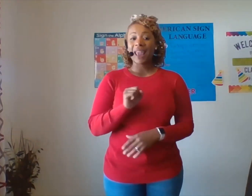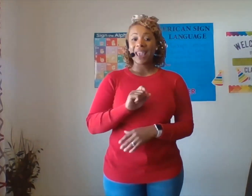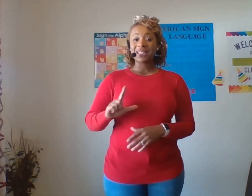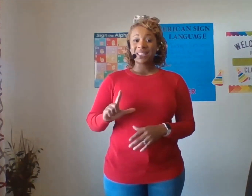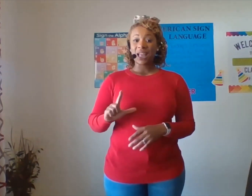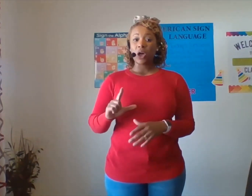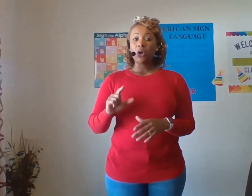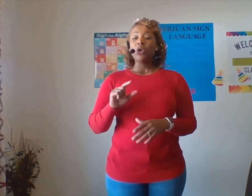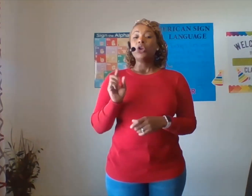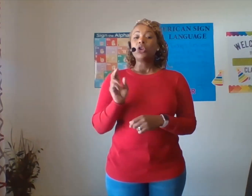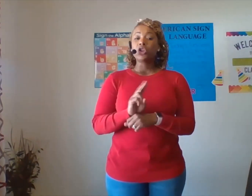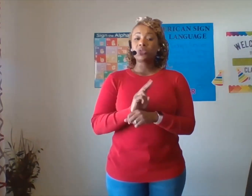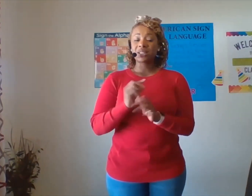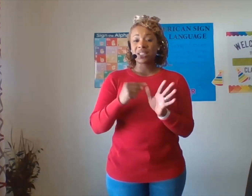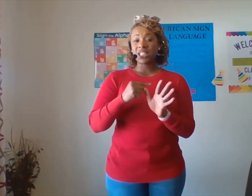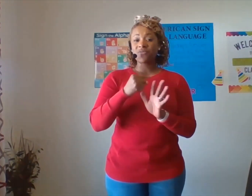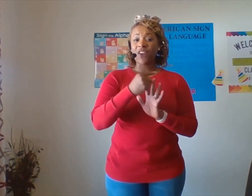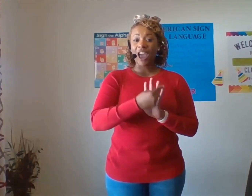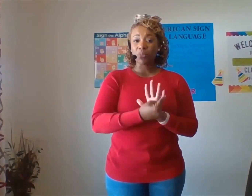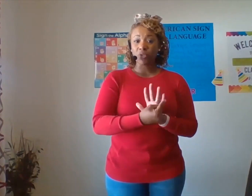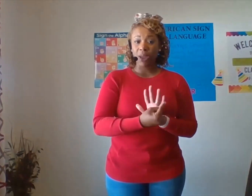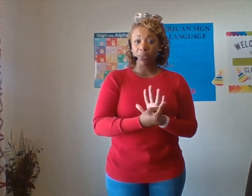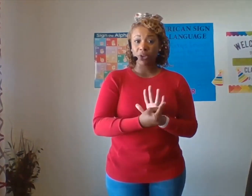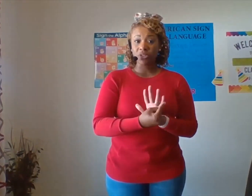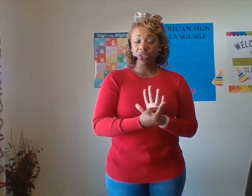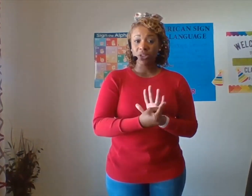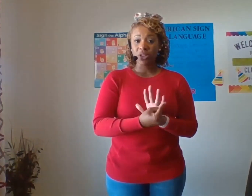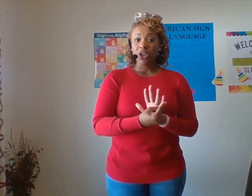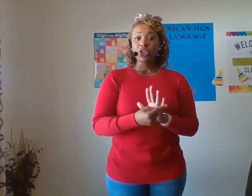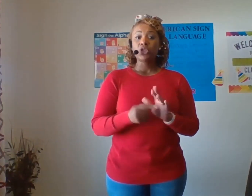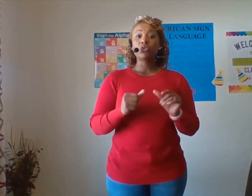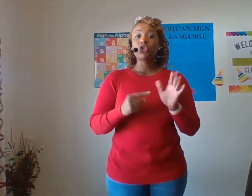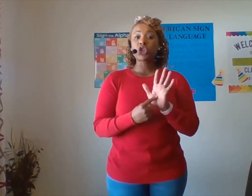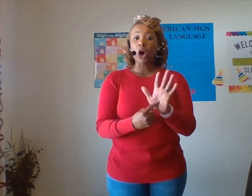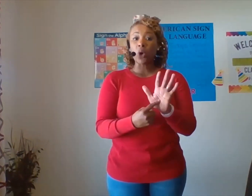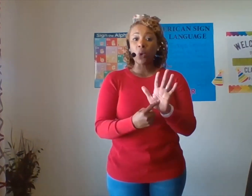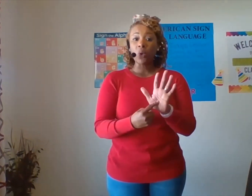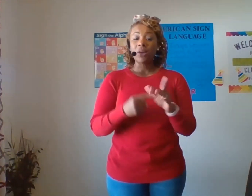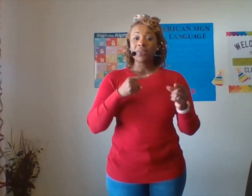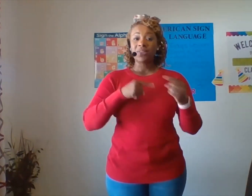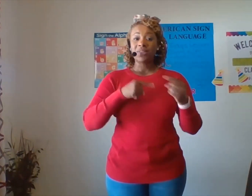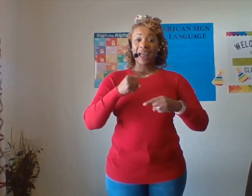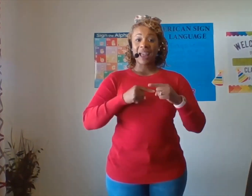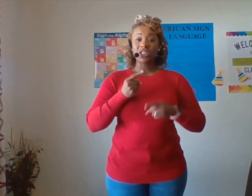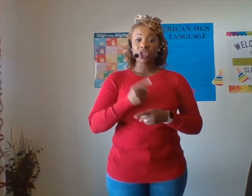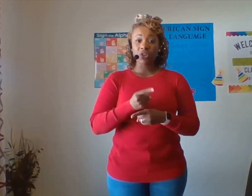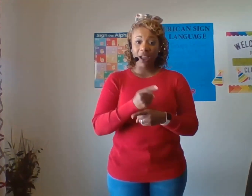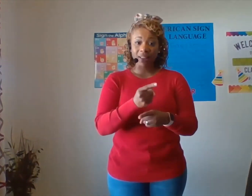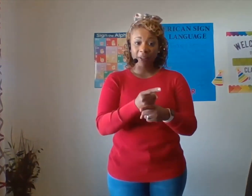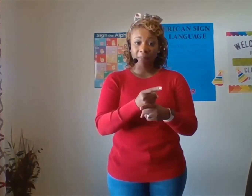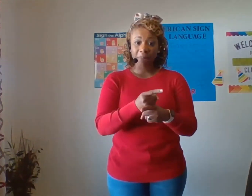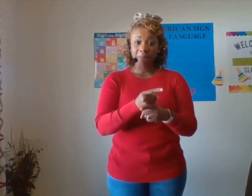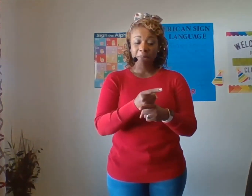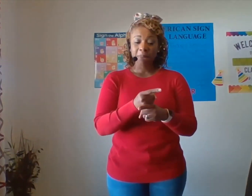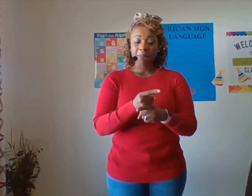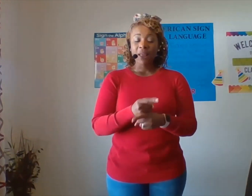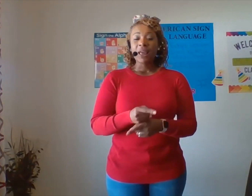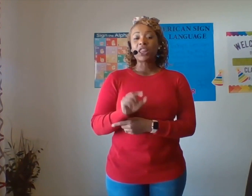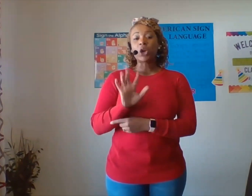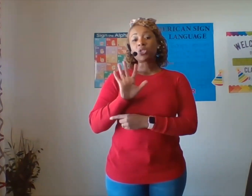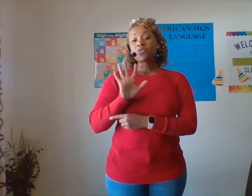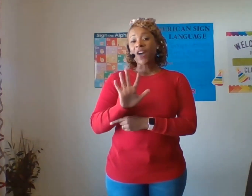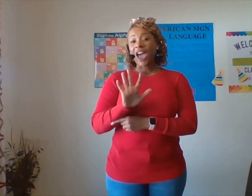ASL uses these five parameters to show the signs correctly and those five